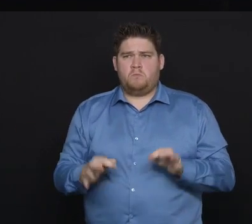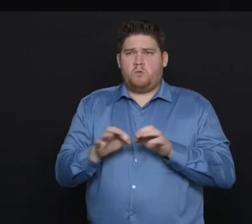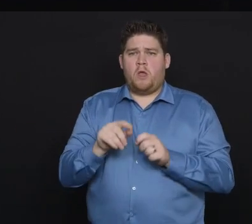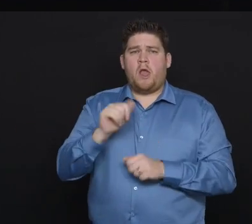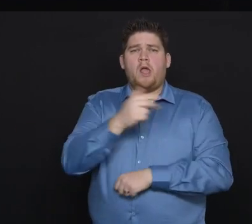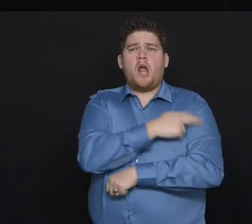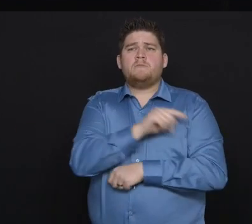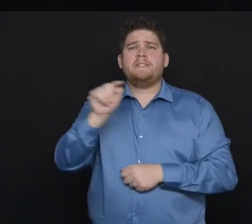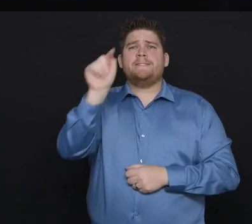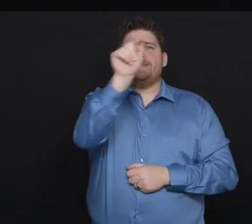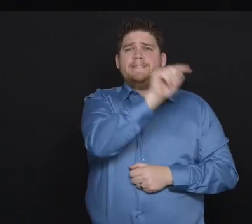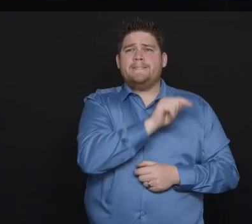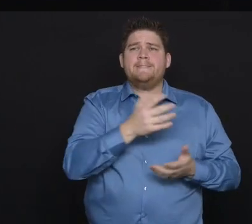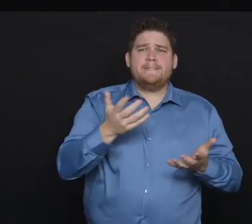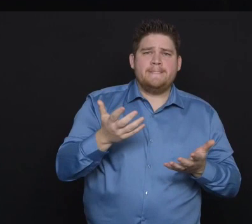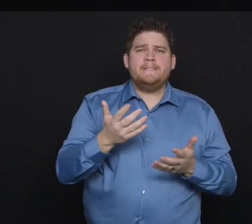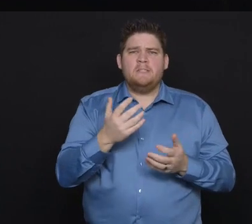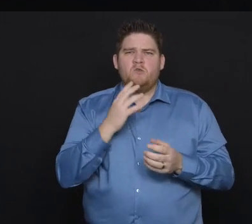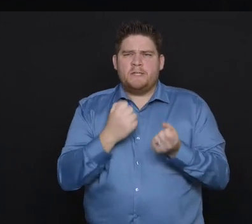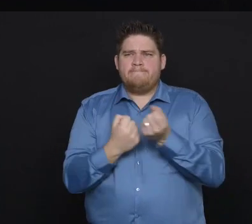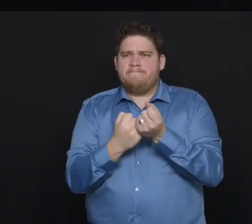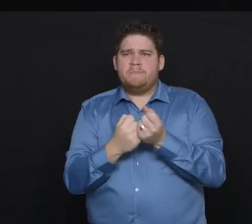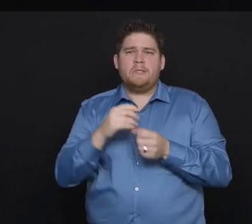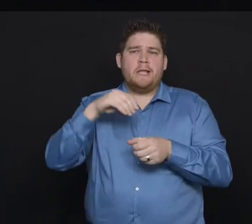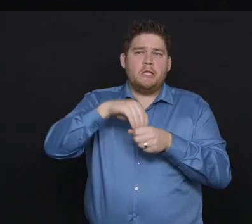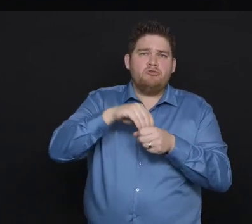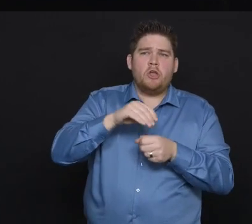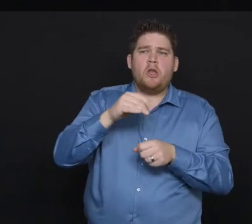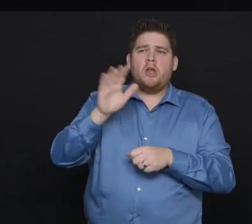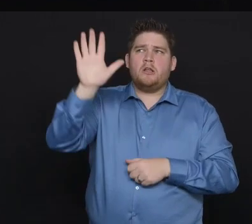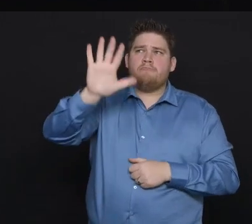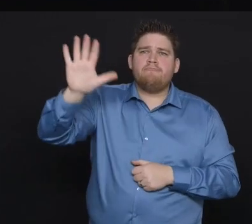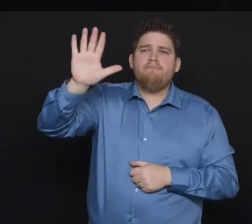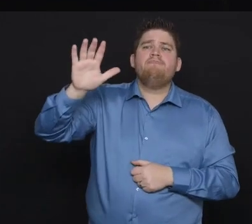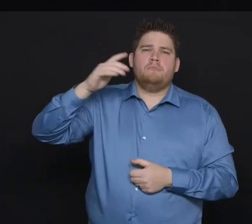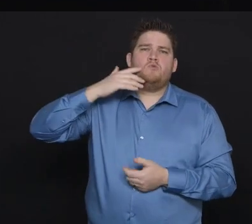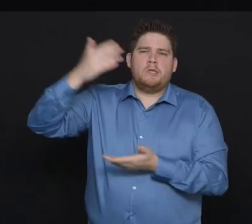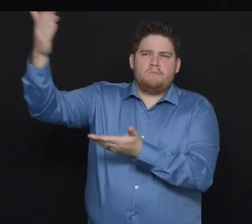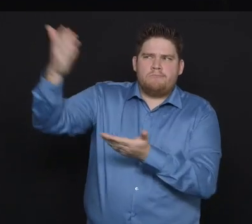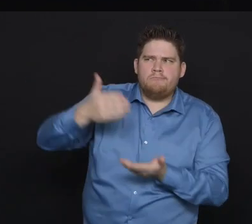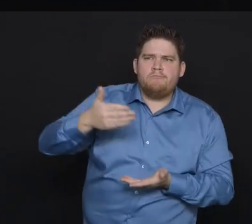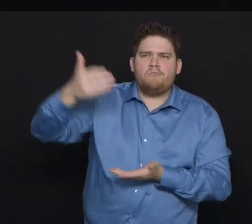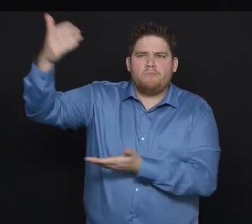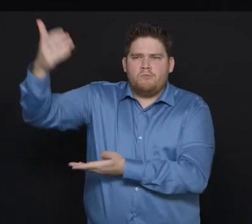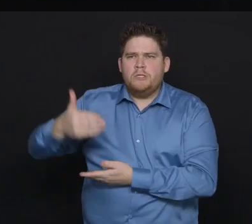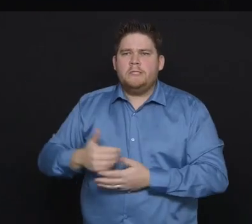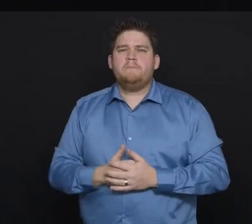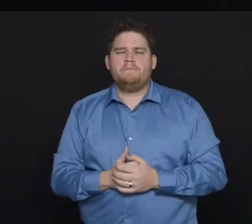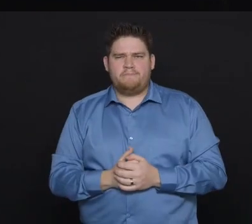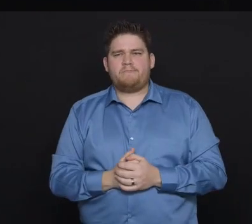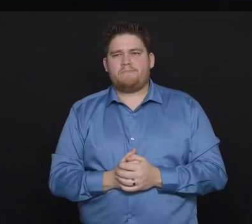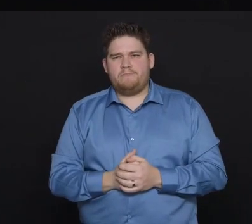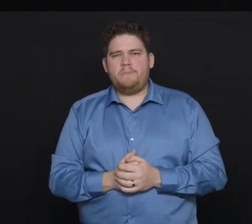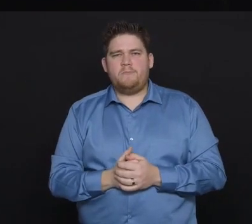in other parts of the province. The north and the interior. Those are also important considerations as well. There's a lot of planning on